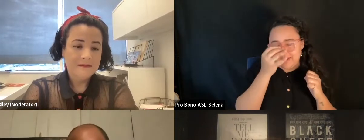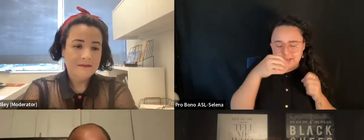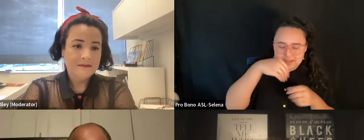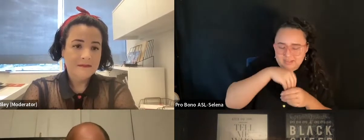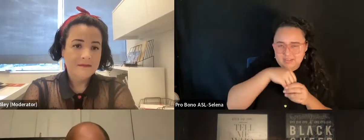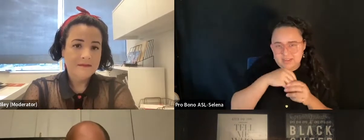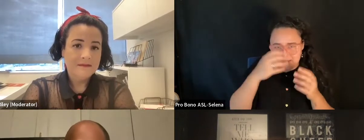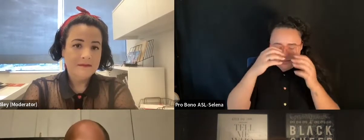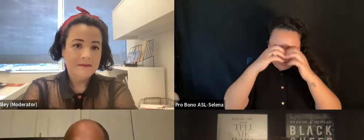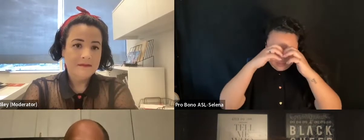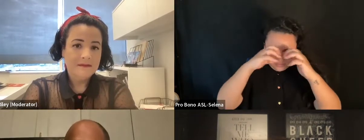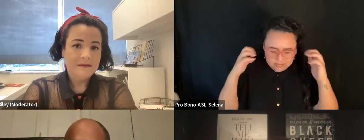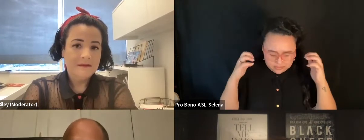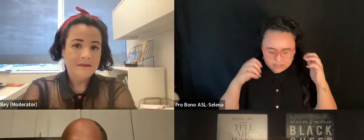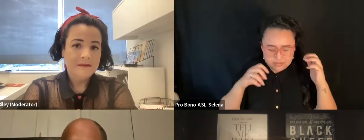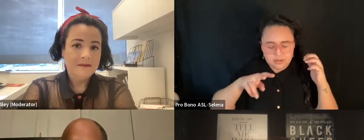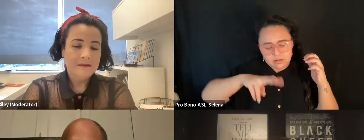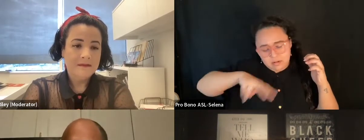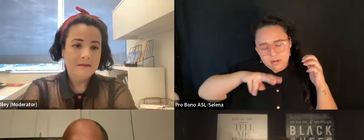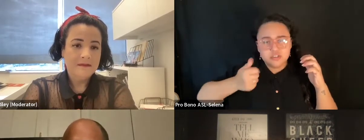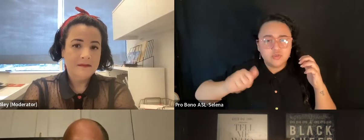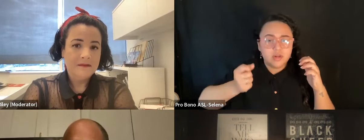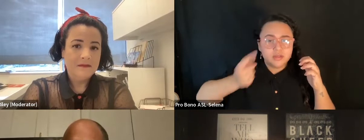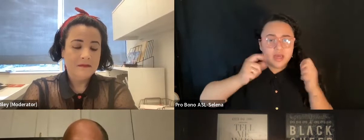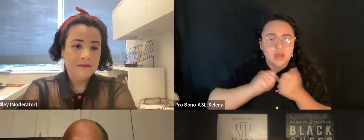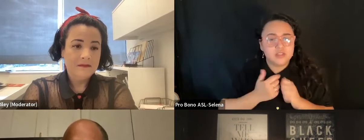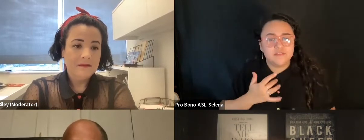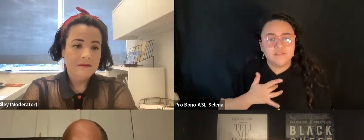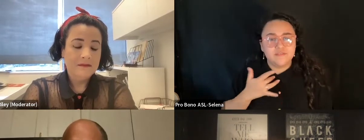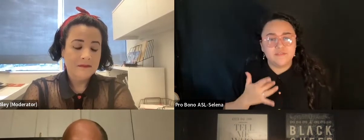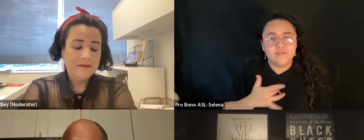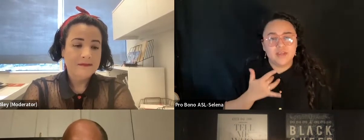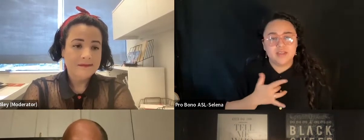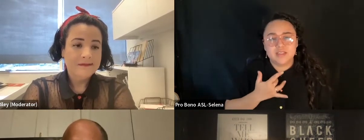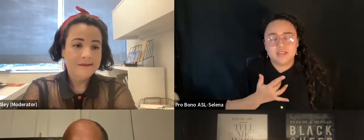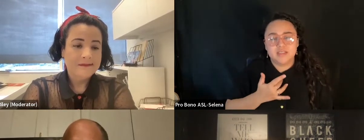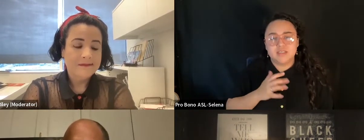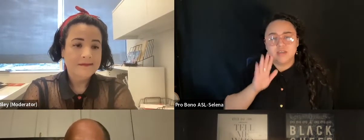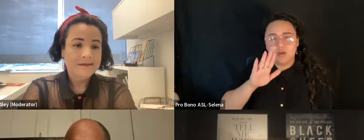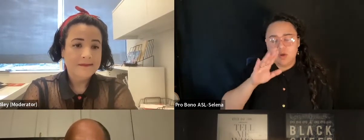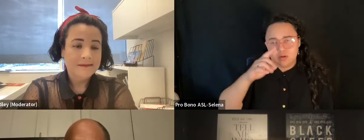To understand her psyche, for lack of a better word and perhaps what's motivating certain decisions